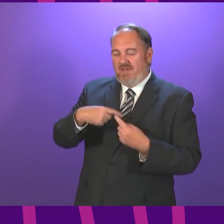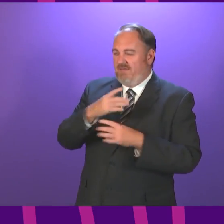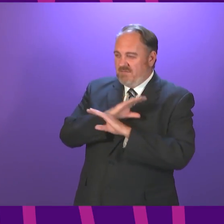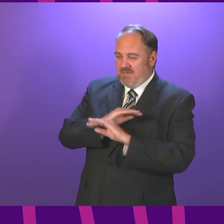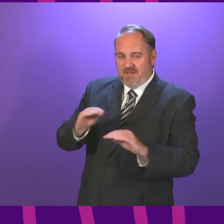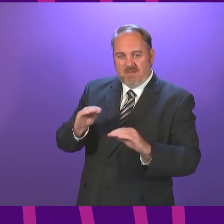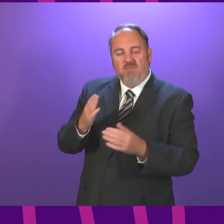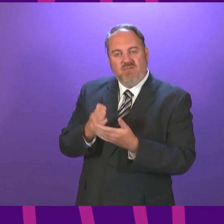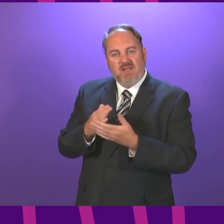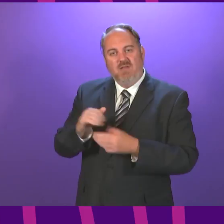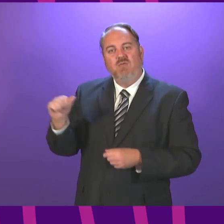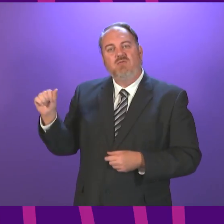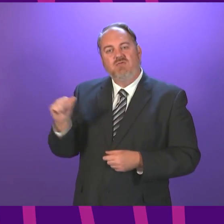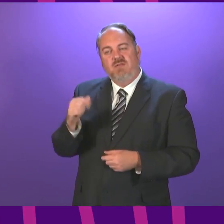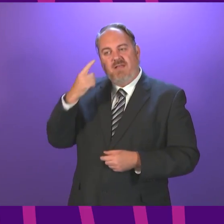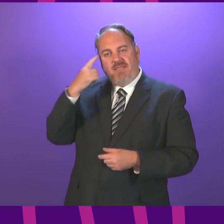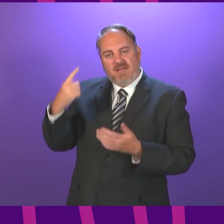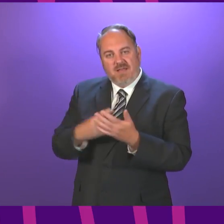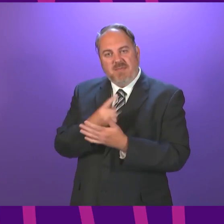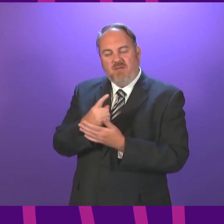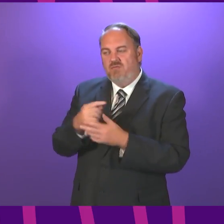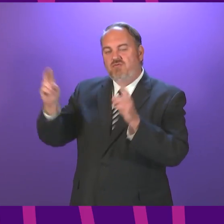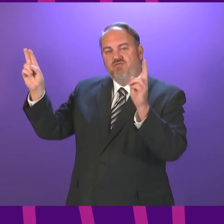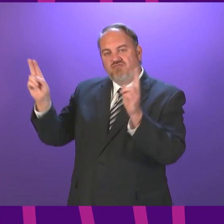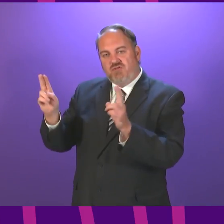the principles of diversion and of stopping the imprisonment of vulnerable people. Now